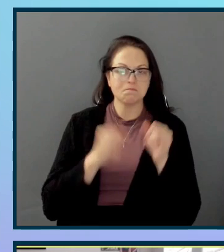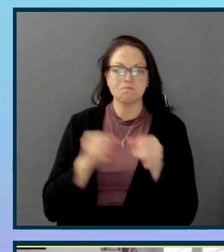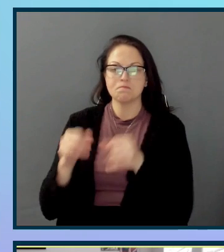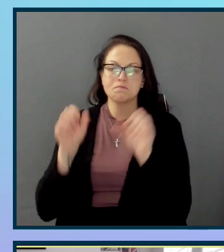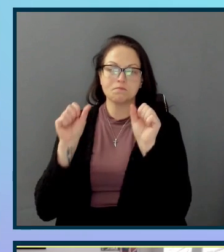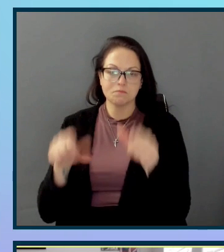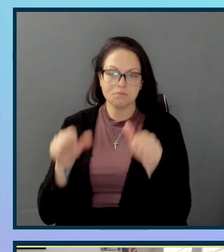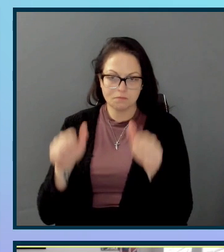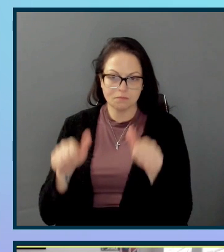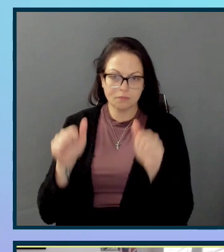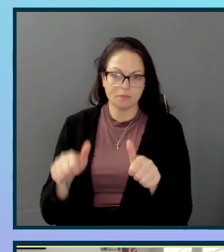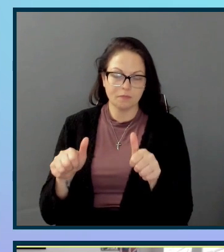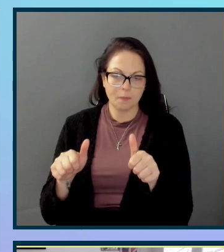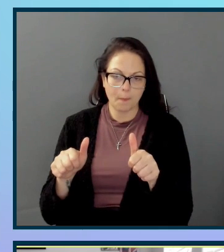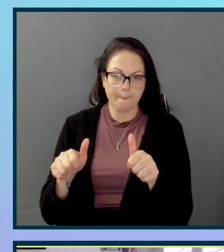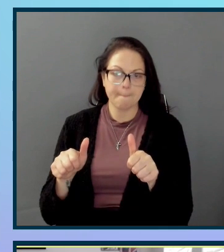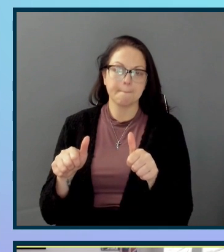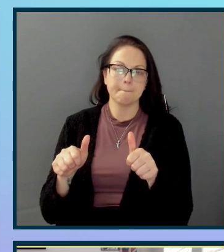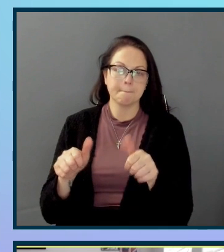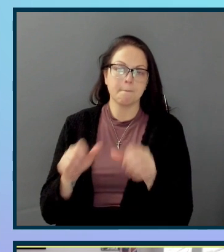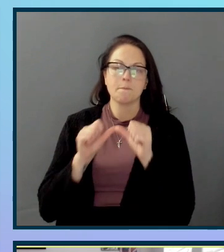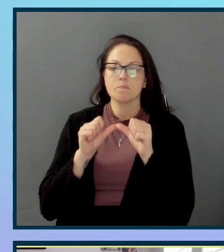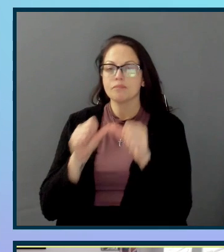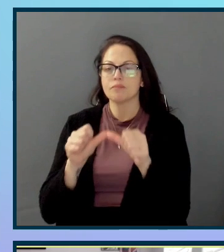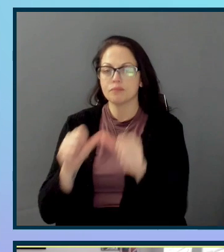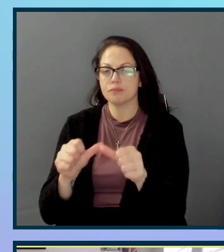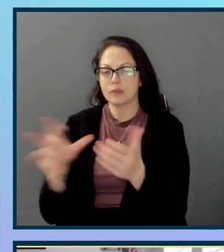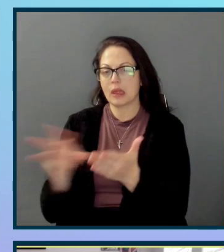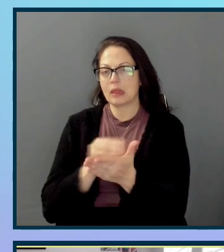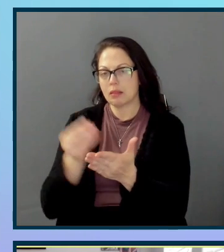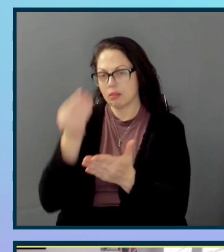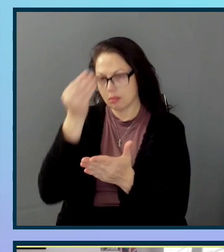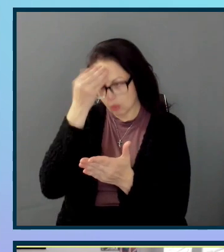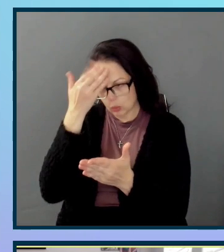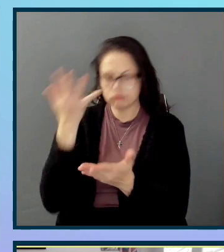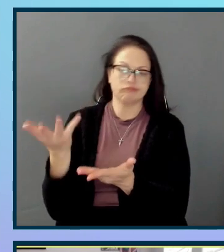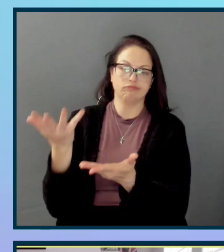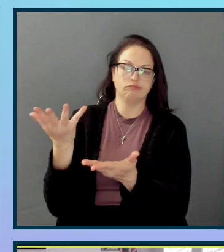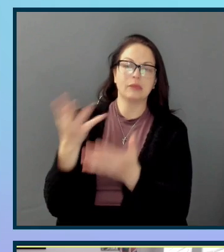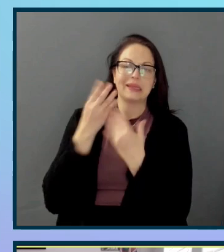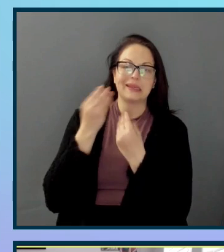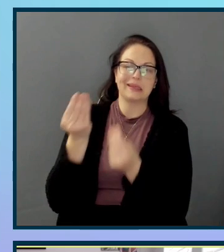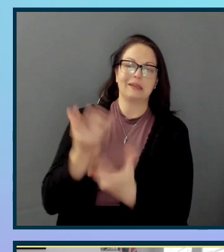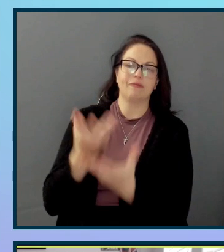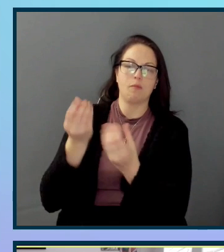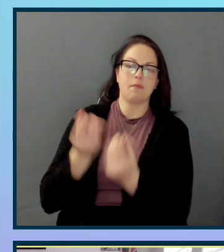to actually kind of take in and maintain information. But it's also often sort of looked at